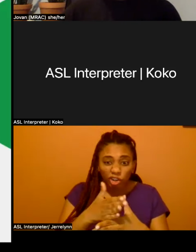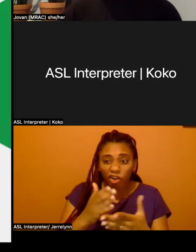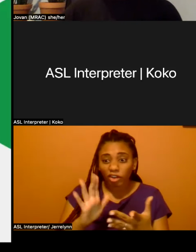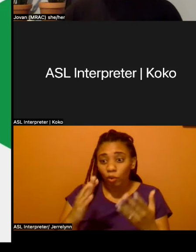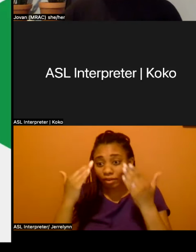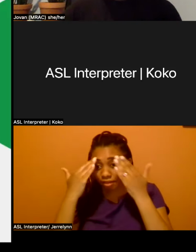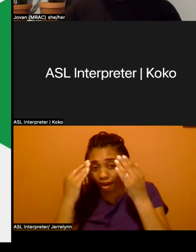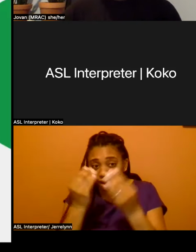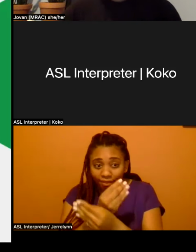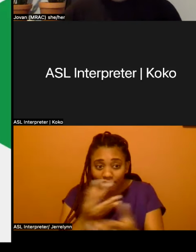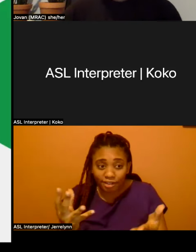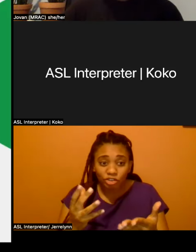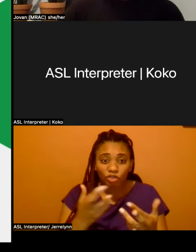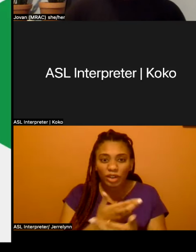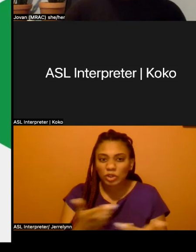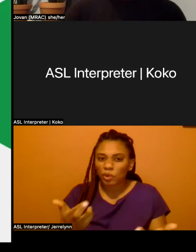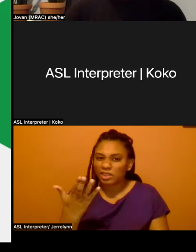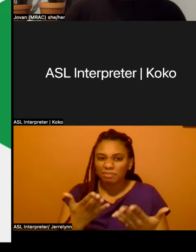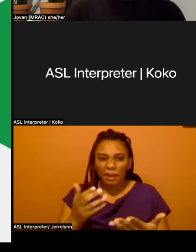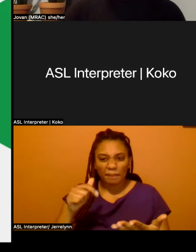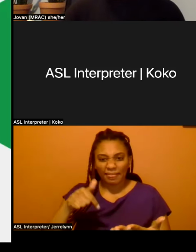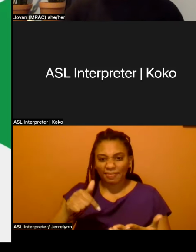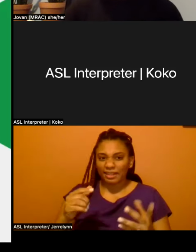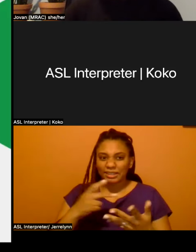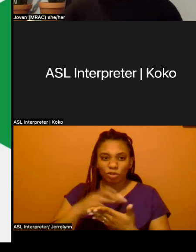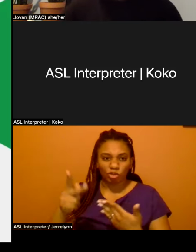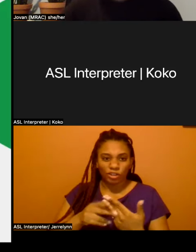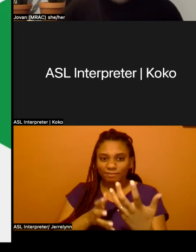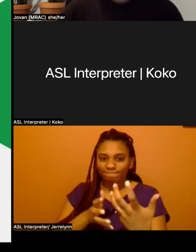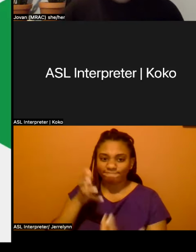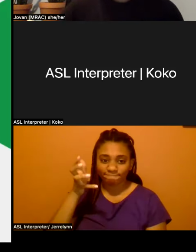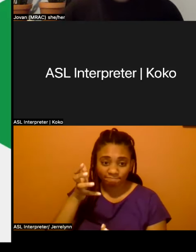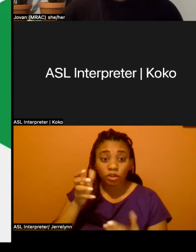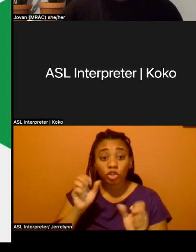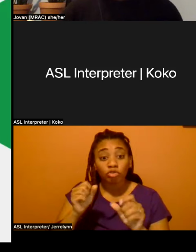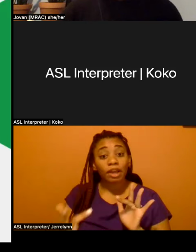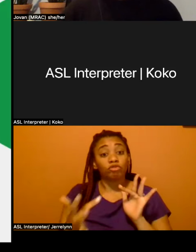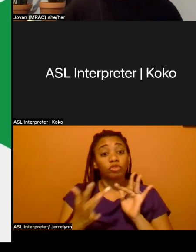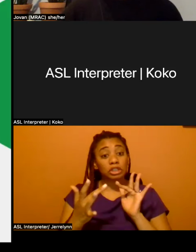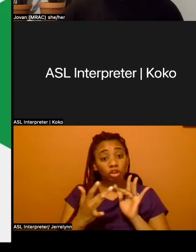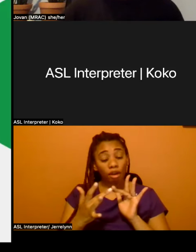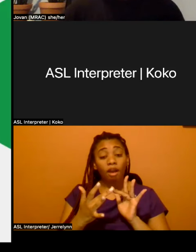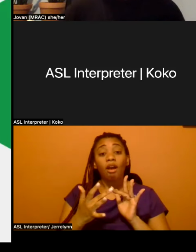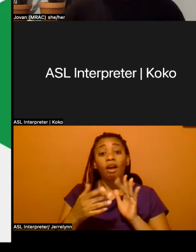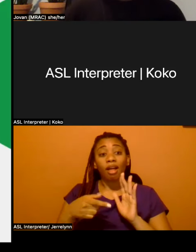So just reach out to me and we can have a discussion about whether or not this is a good experience and fit for you.